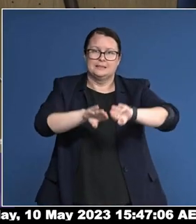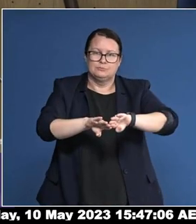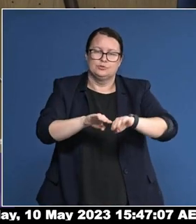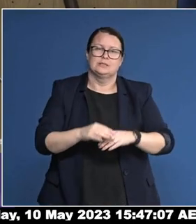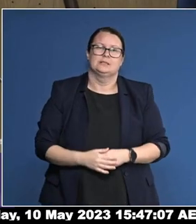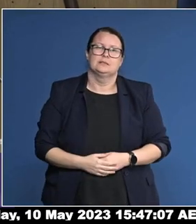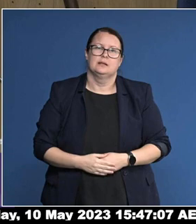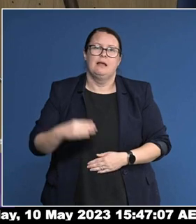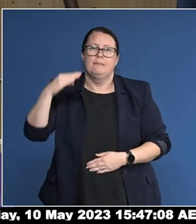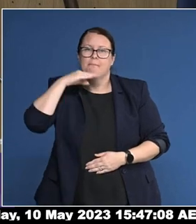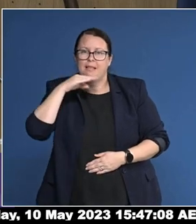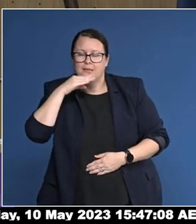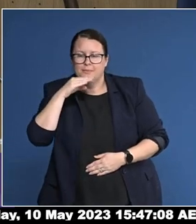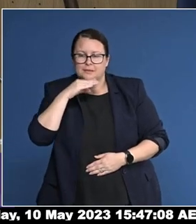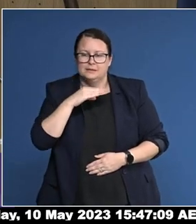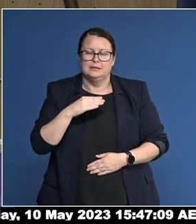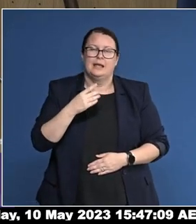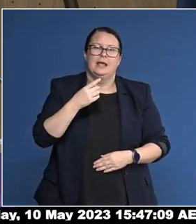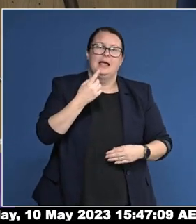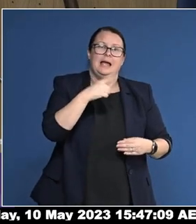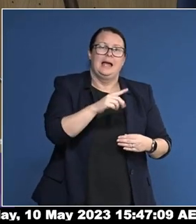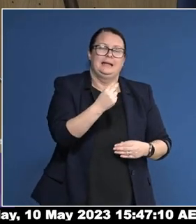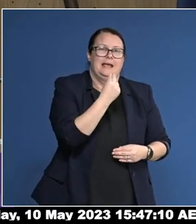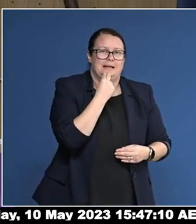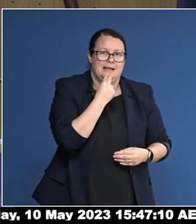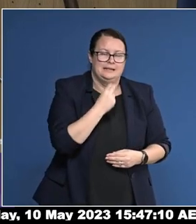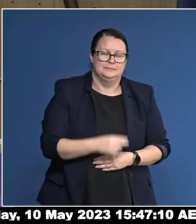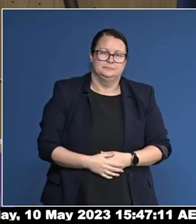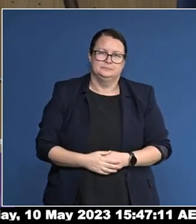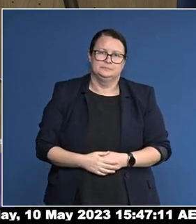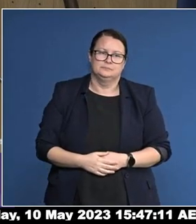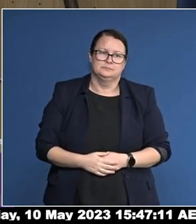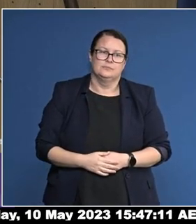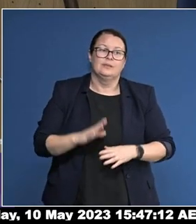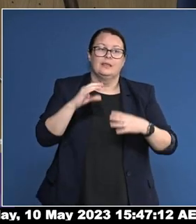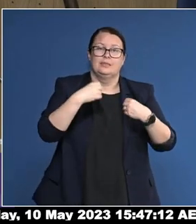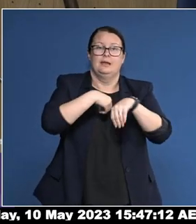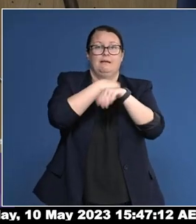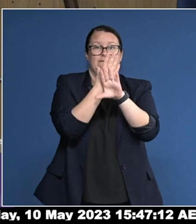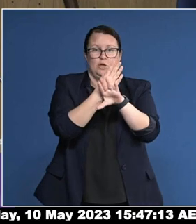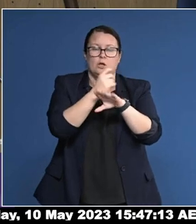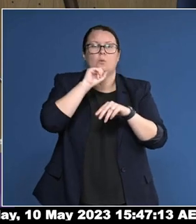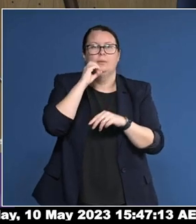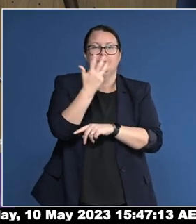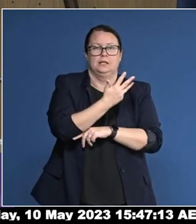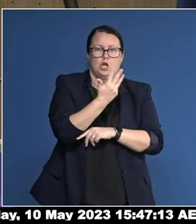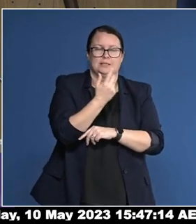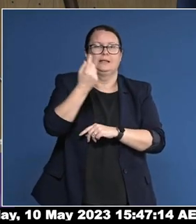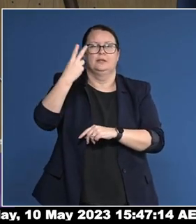Melbourne on 13 June, Adelaide on 15 June and virtually on 19 and 22 June.